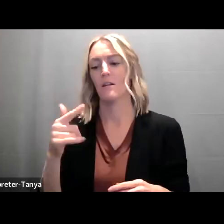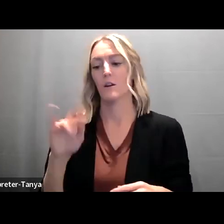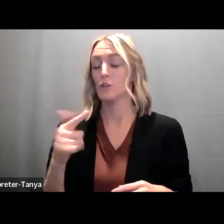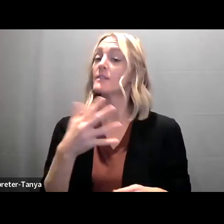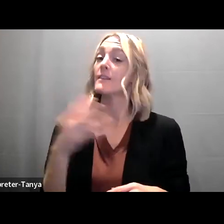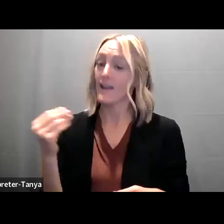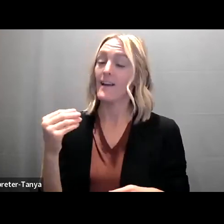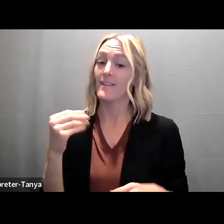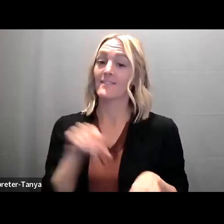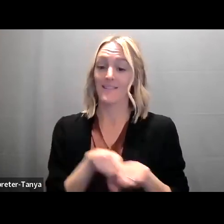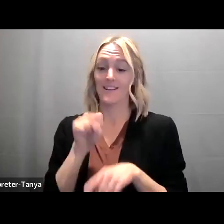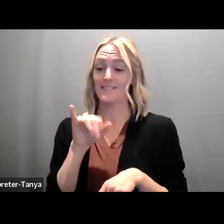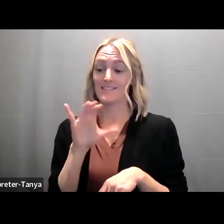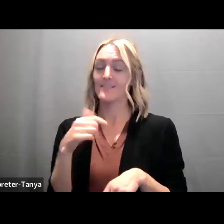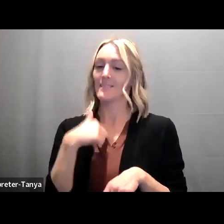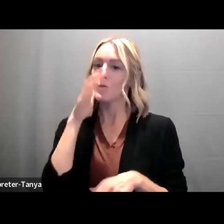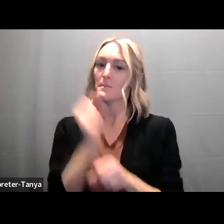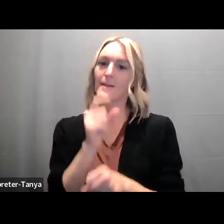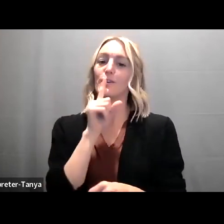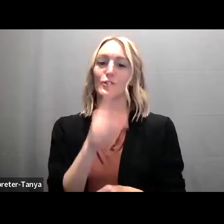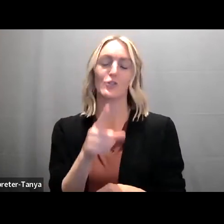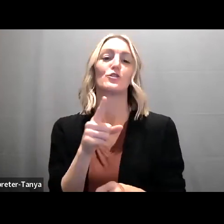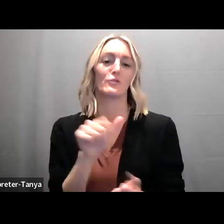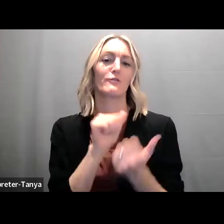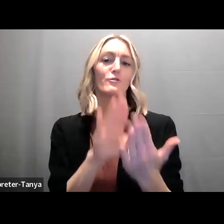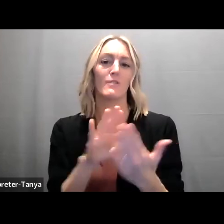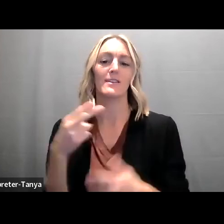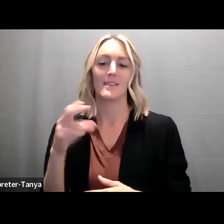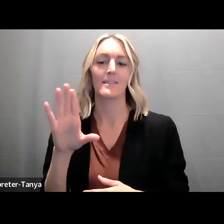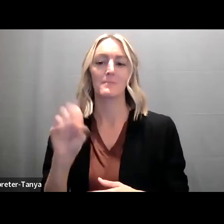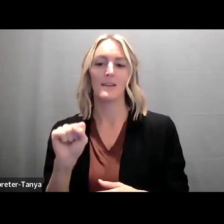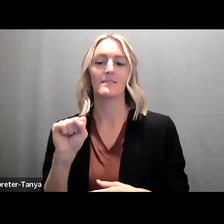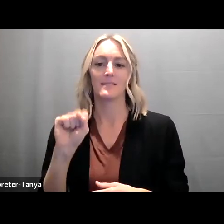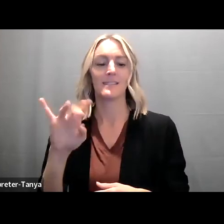SILCK there are issues addressed in there when it comes to the HCBS settings rule.